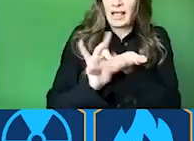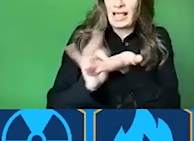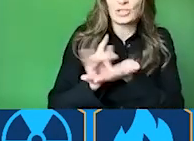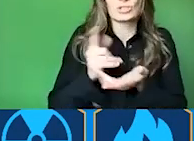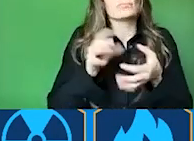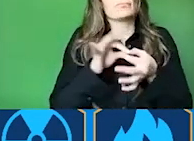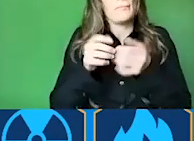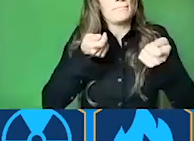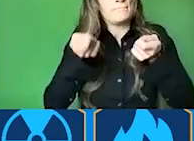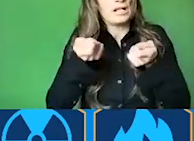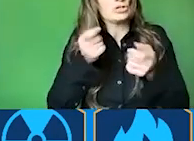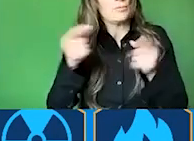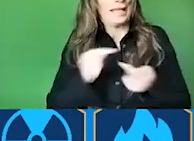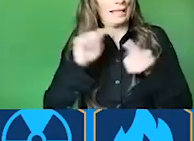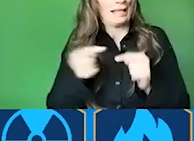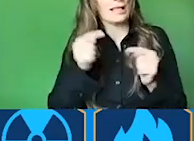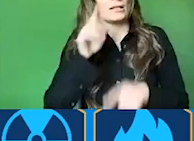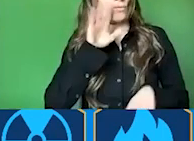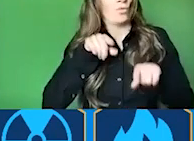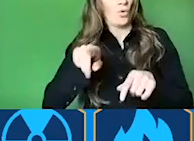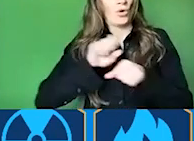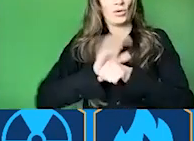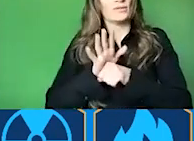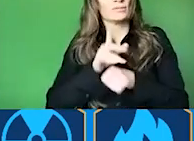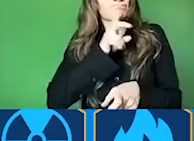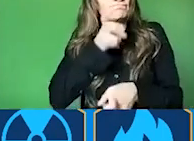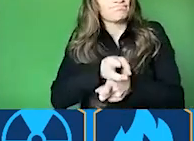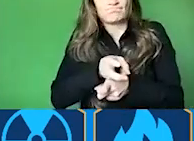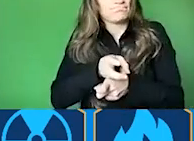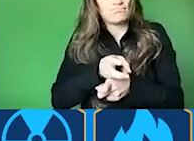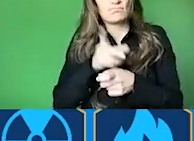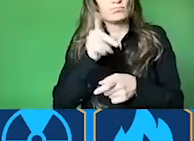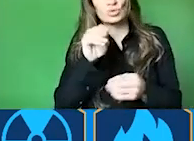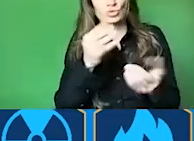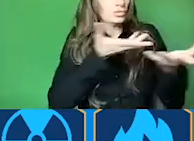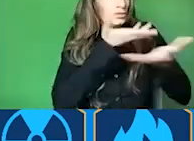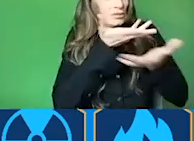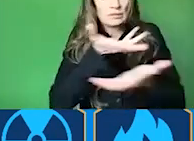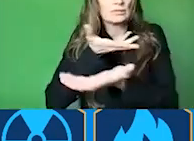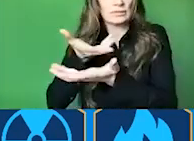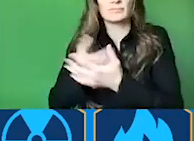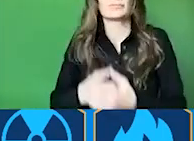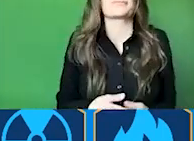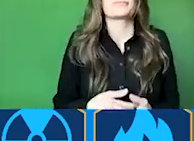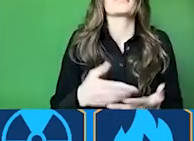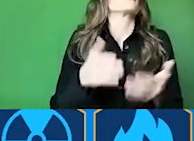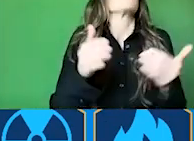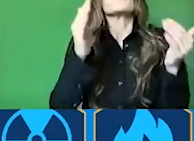became very difficult during the pandemic. And so when we shift from conventional standards of care that is where you have